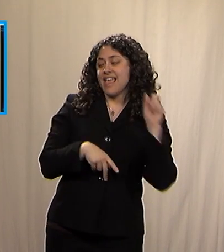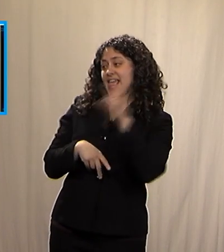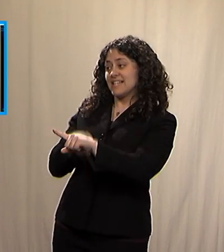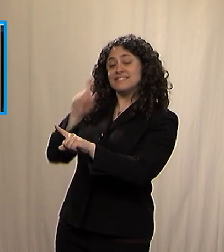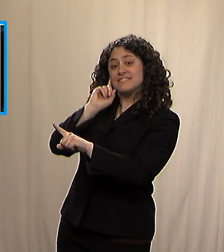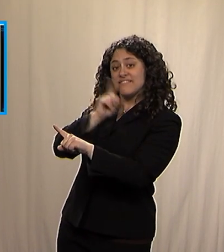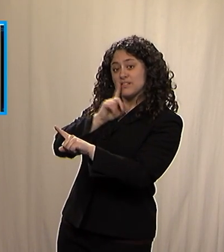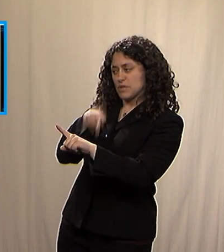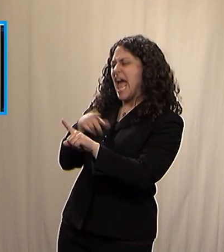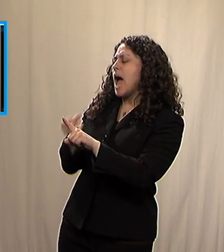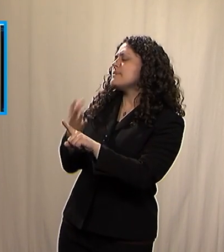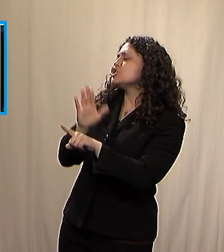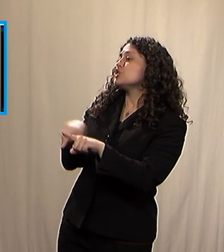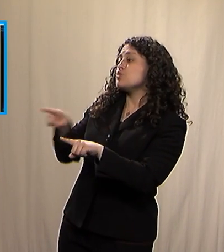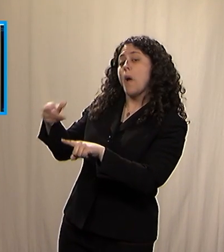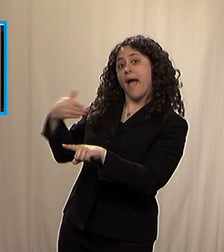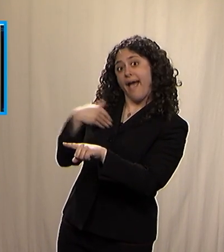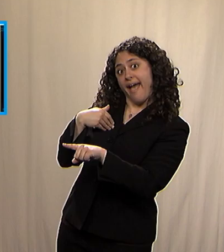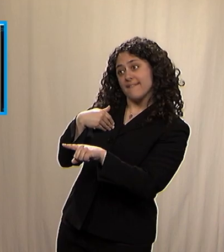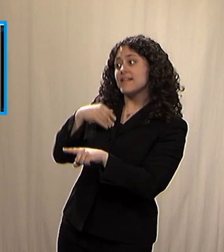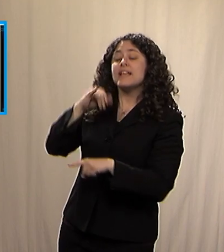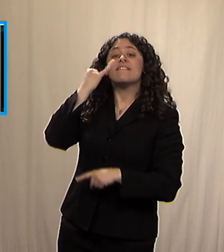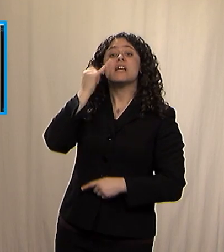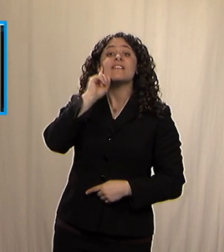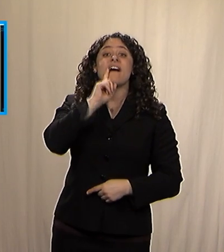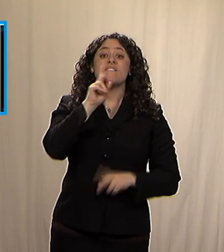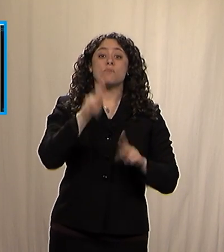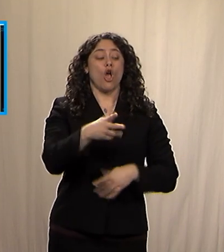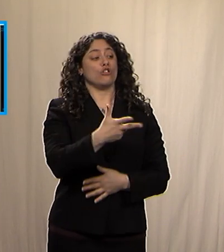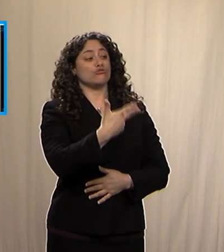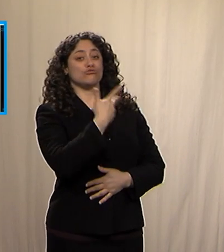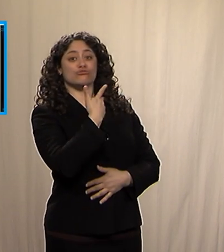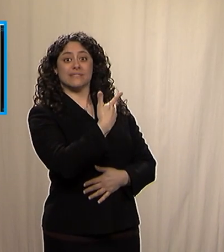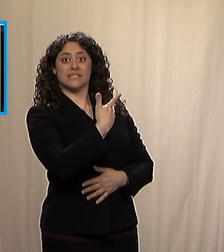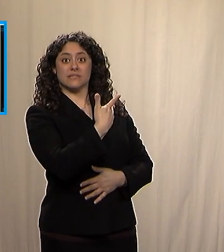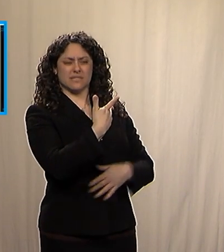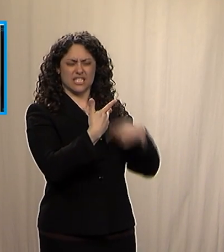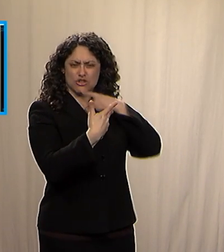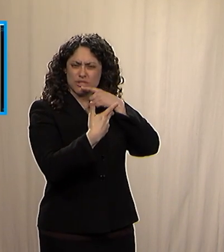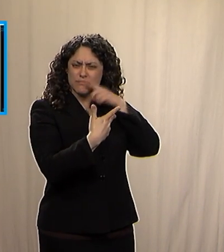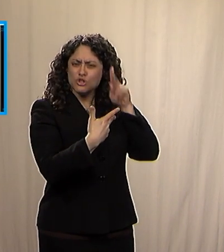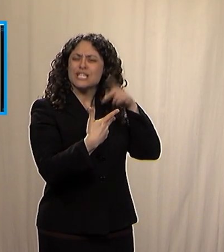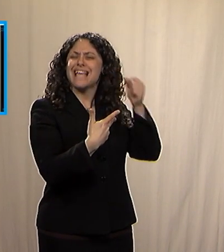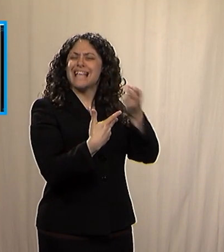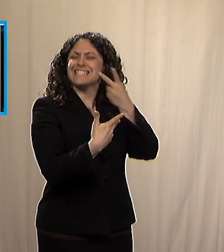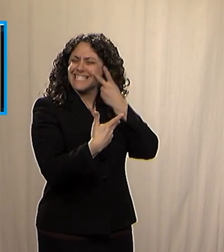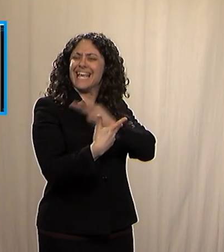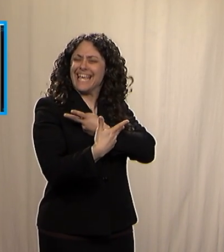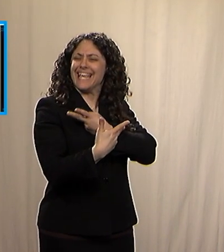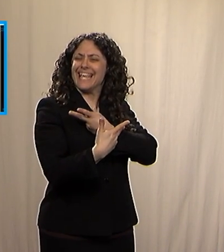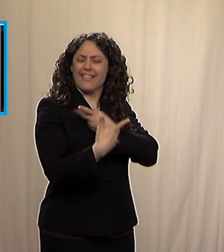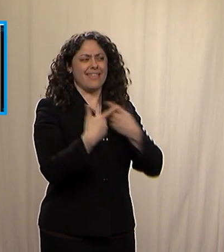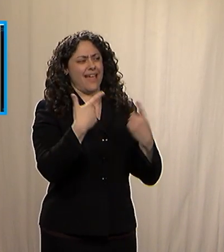And the hearing person can see that they're holding up three fingers. They understand that.